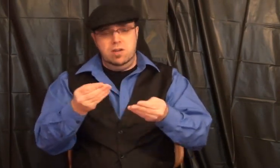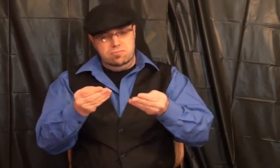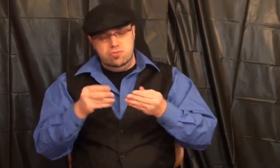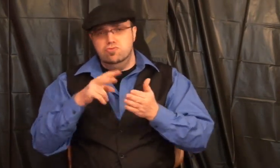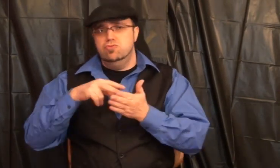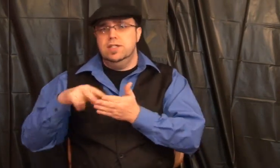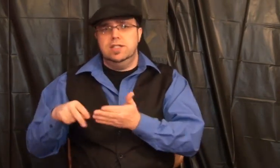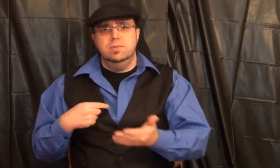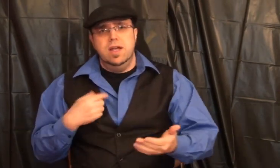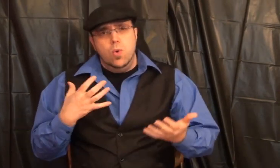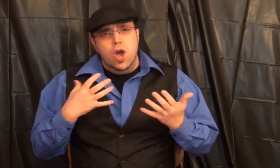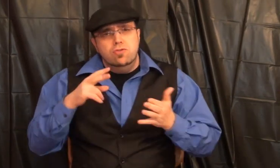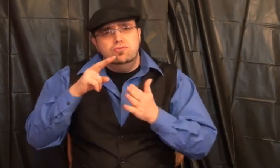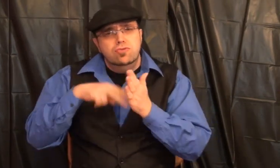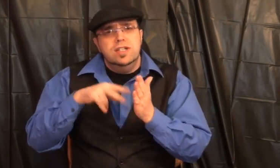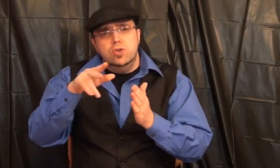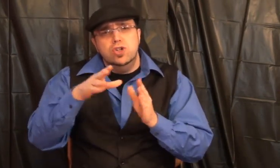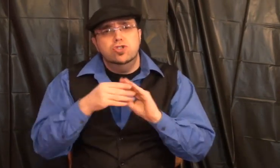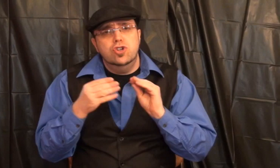I would be happy to review them.